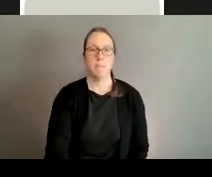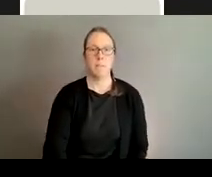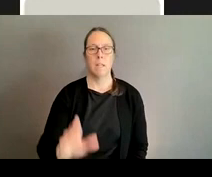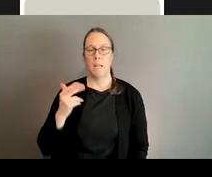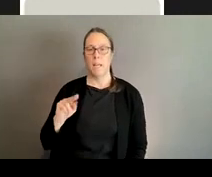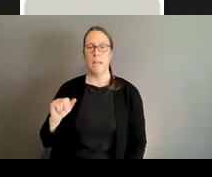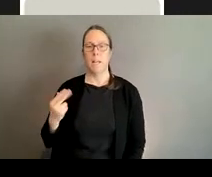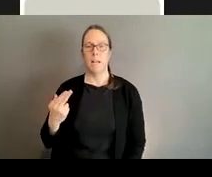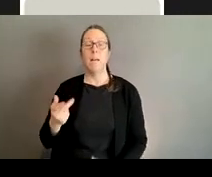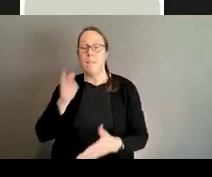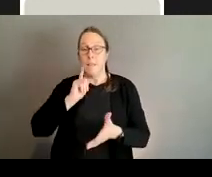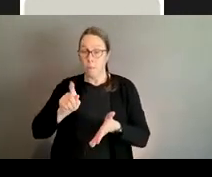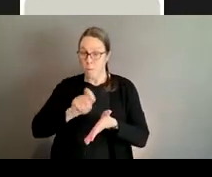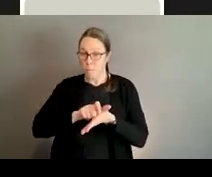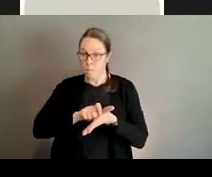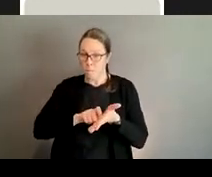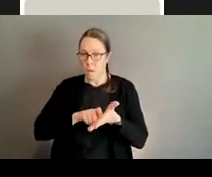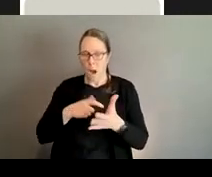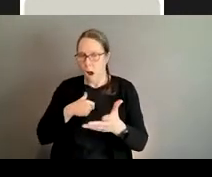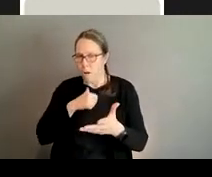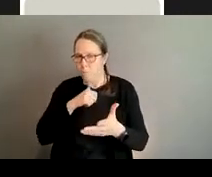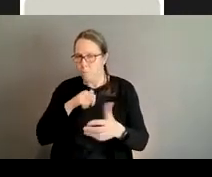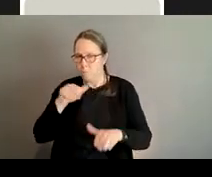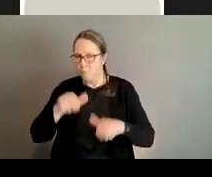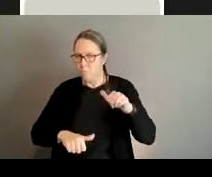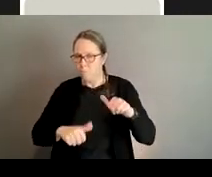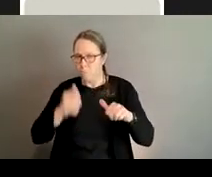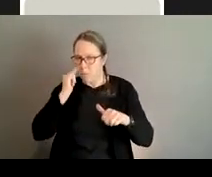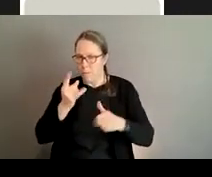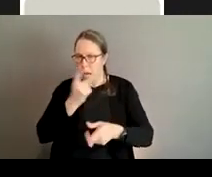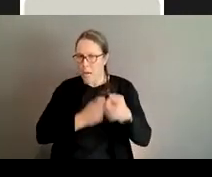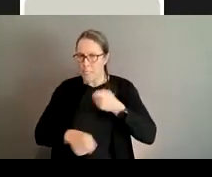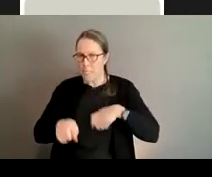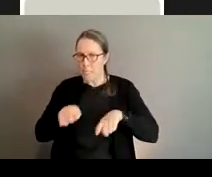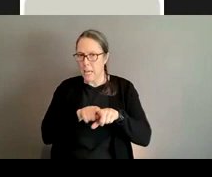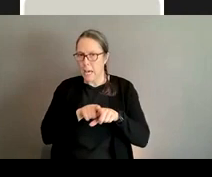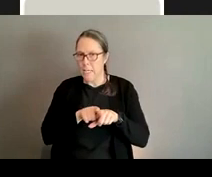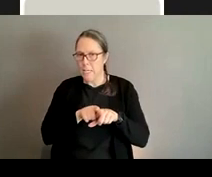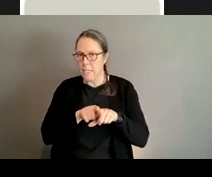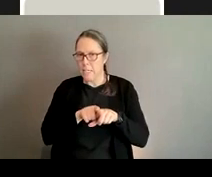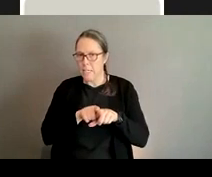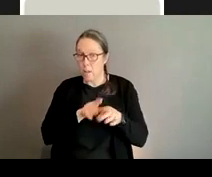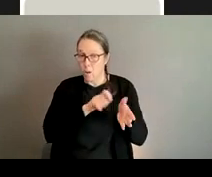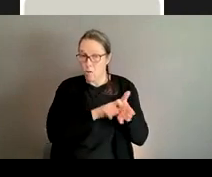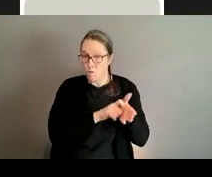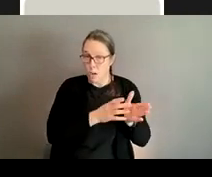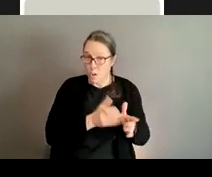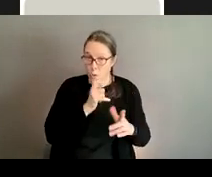writing your proposal -- I'm not sure if you are asking as a writer submitting a proposal,